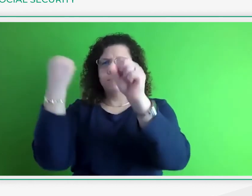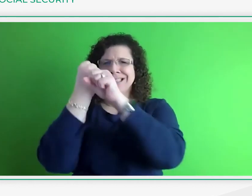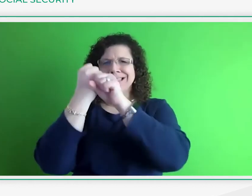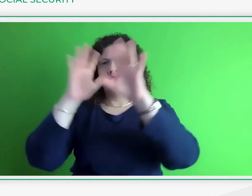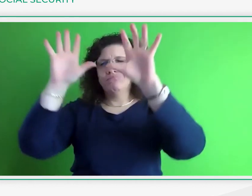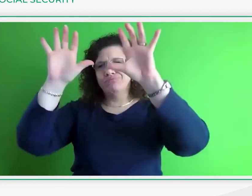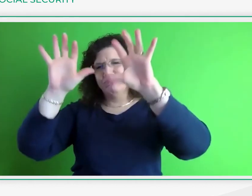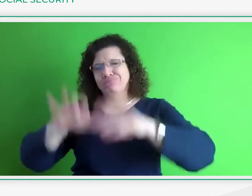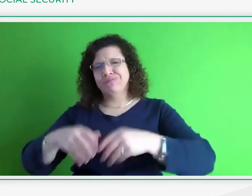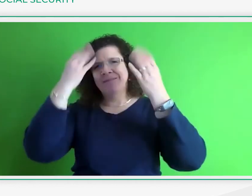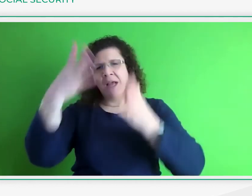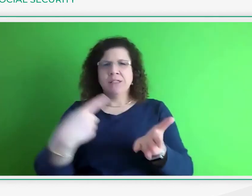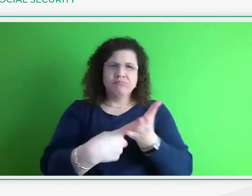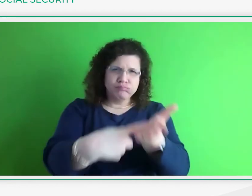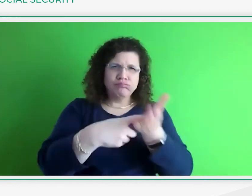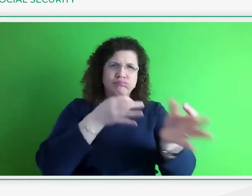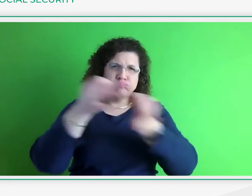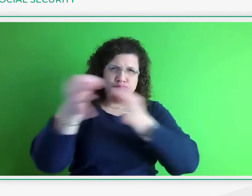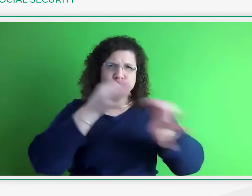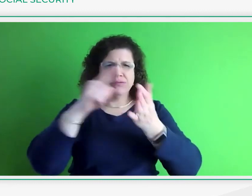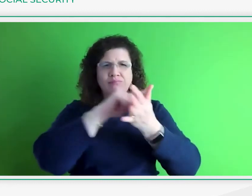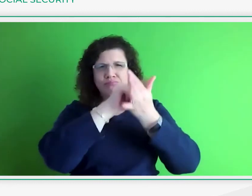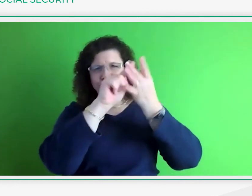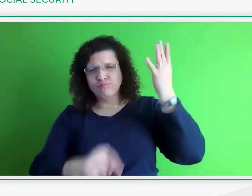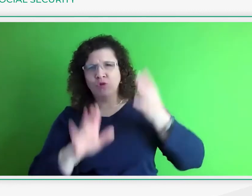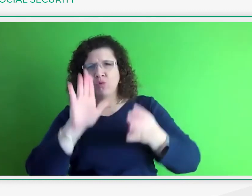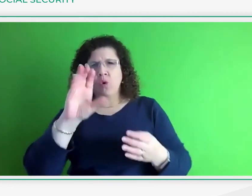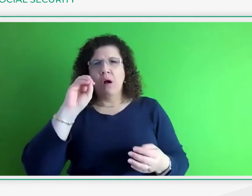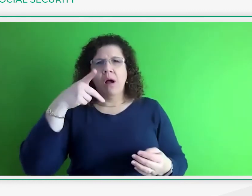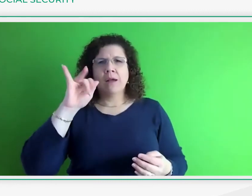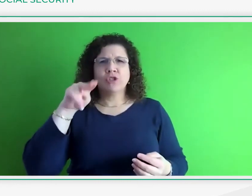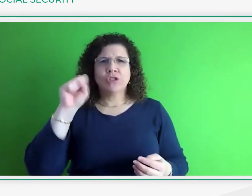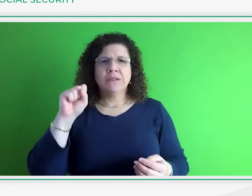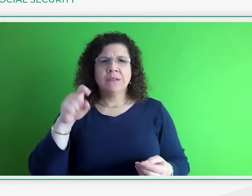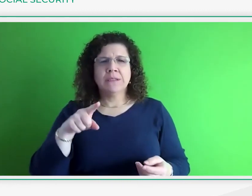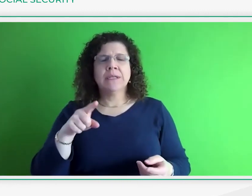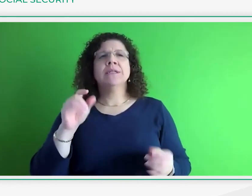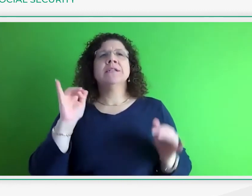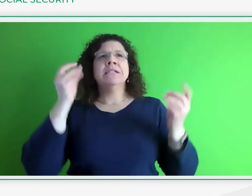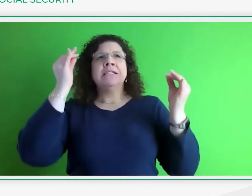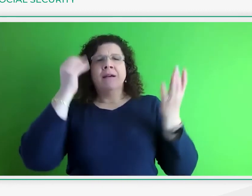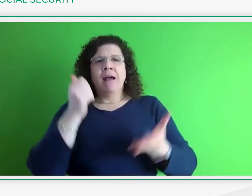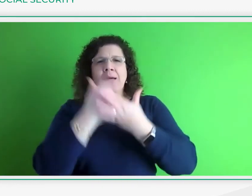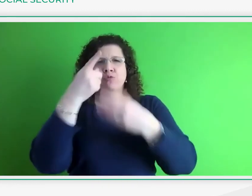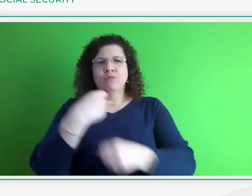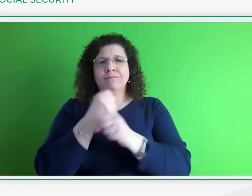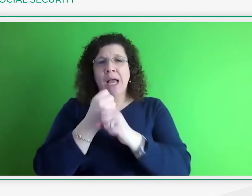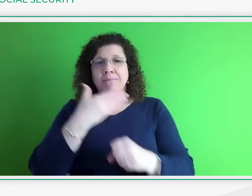and you can just test the numbers with them, and you can figure out what your options are.